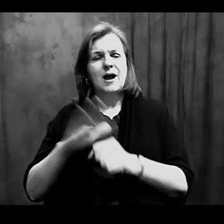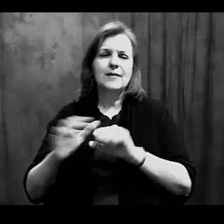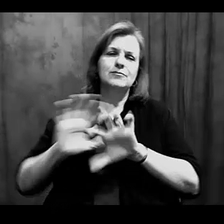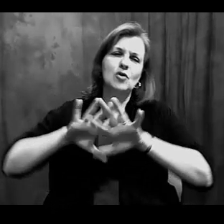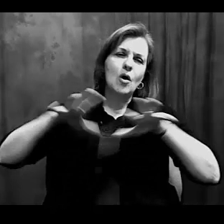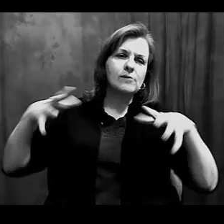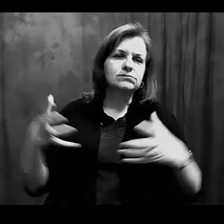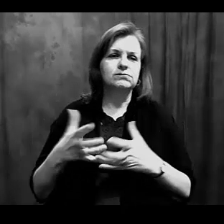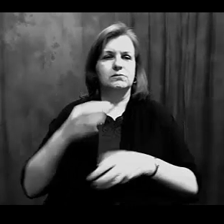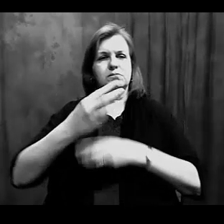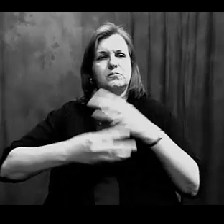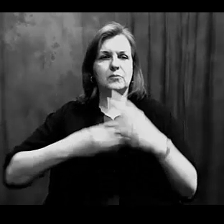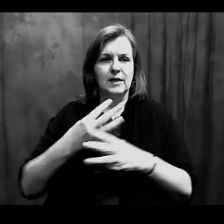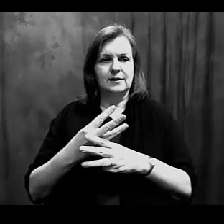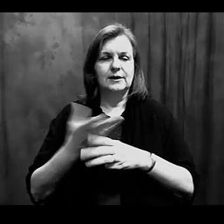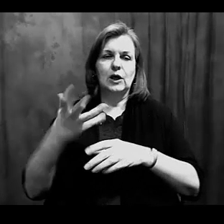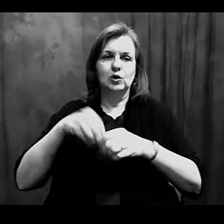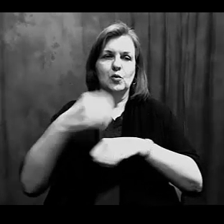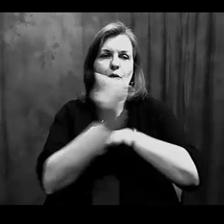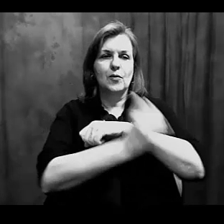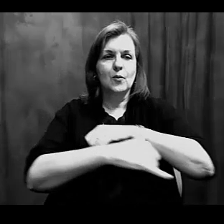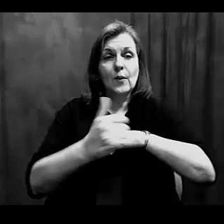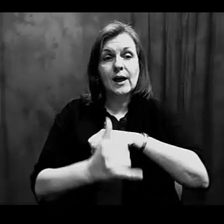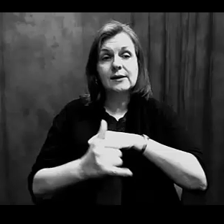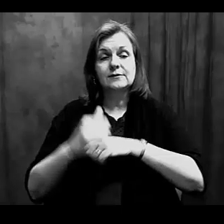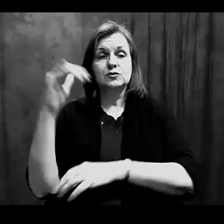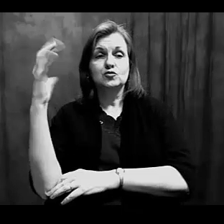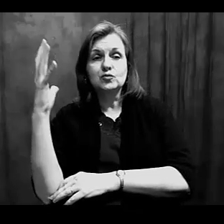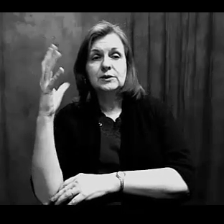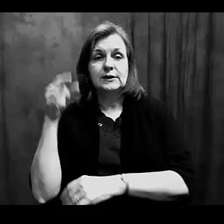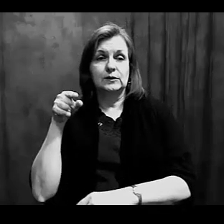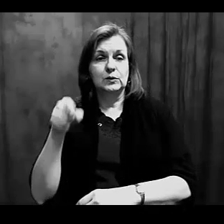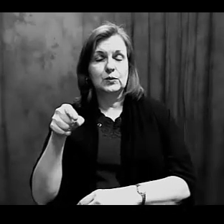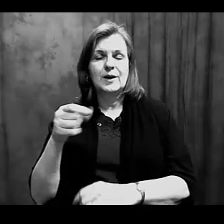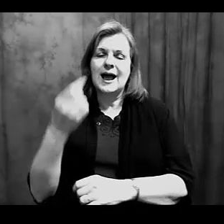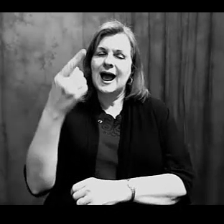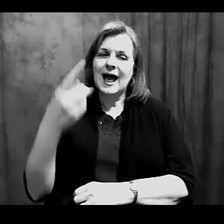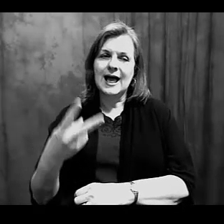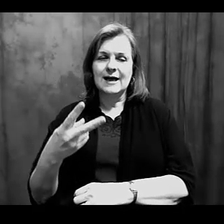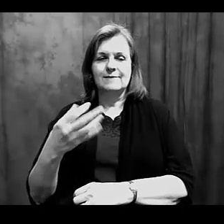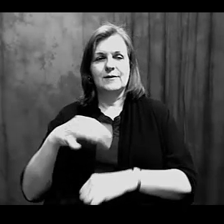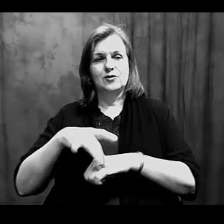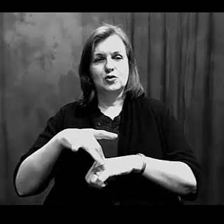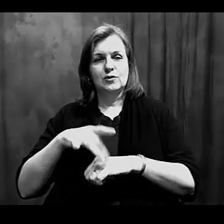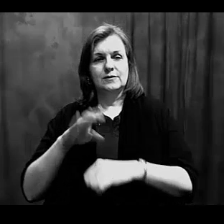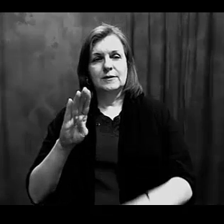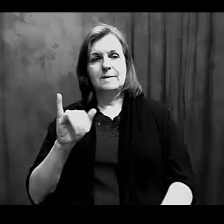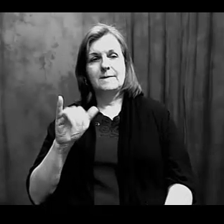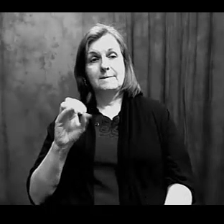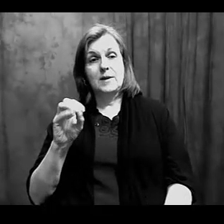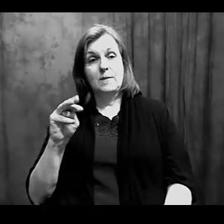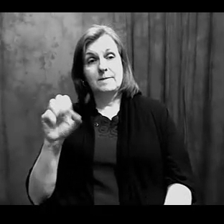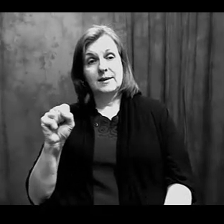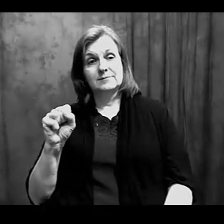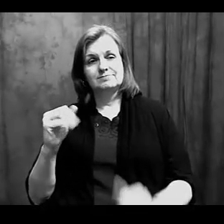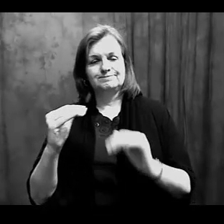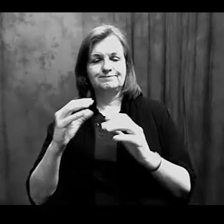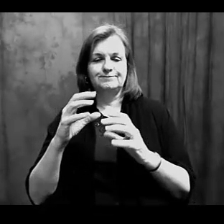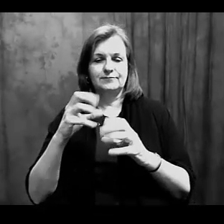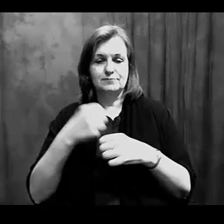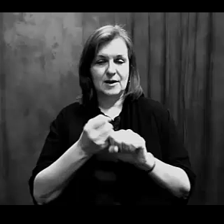so half of the carbon on this entire planet including the blue whales and the trees and you -- half of the Earth's mass is microbes